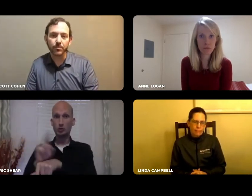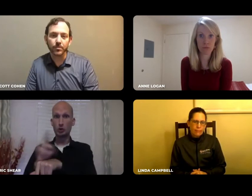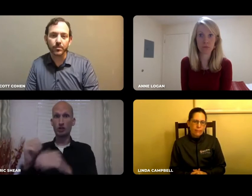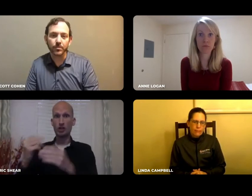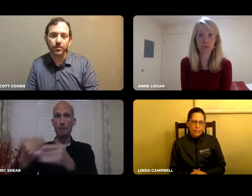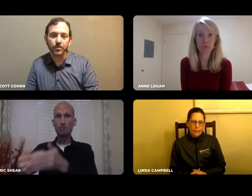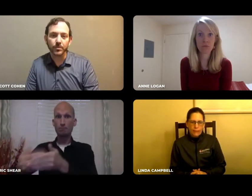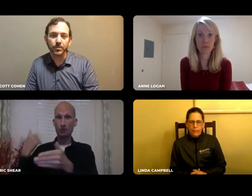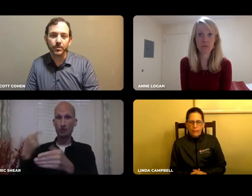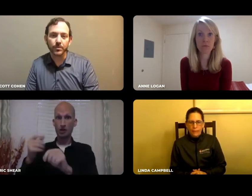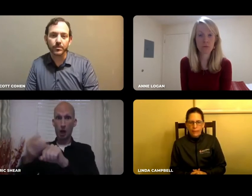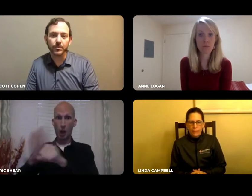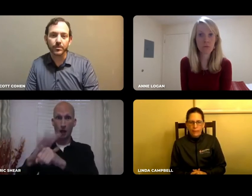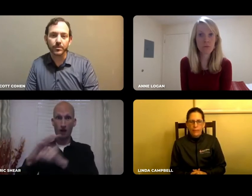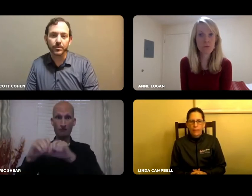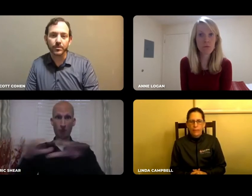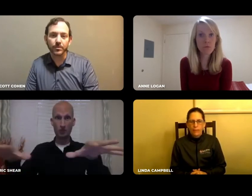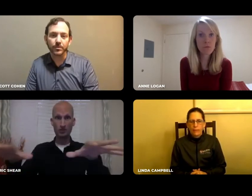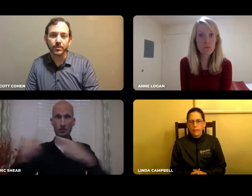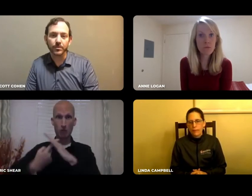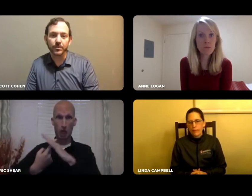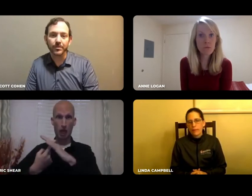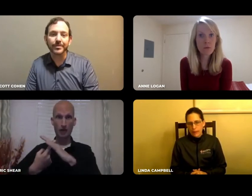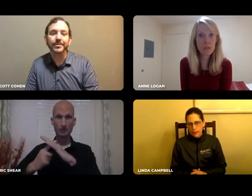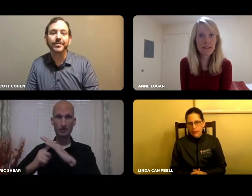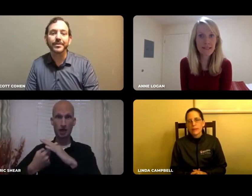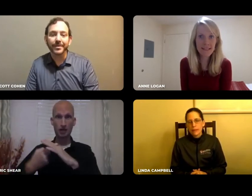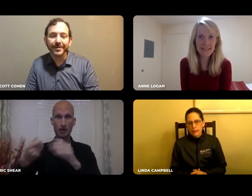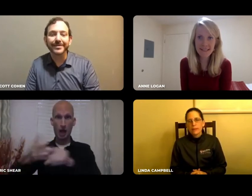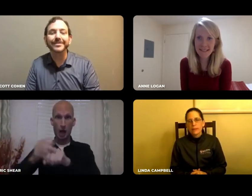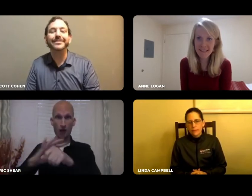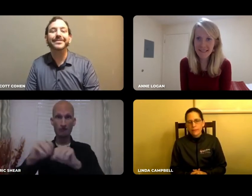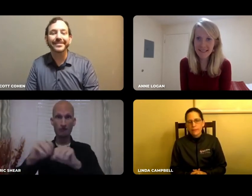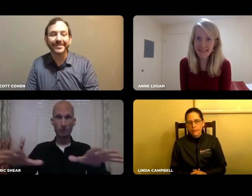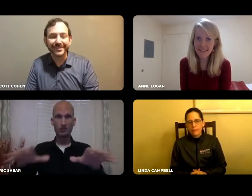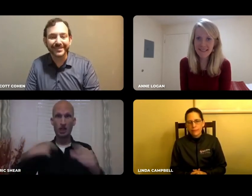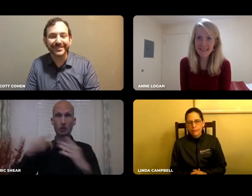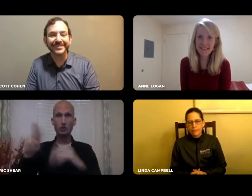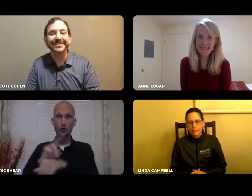Before the Coronavirus pandemic started, I was using